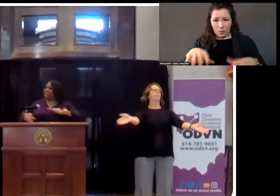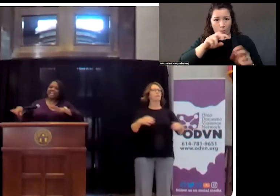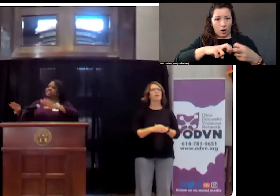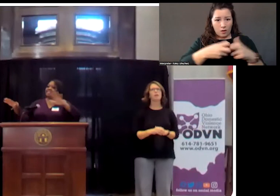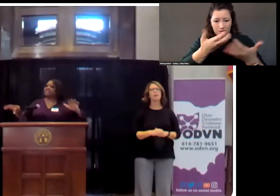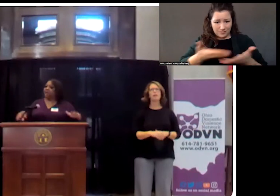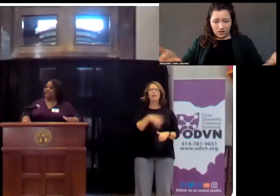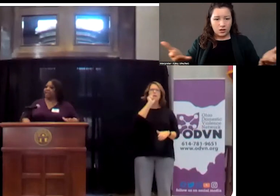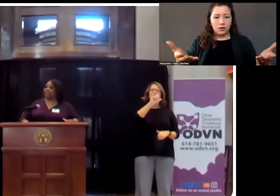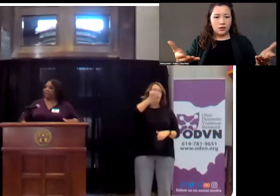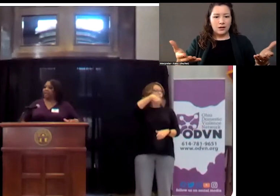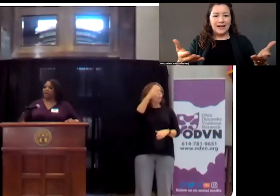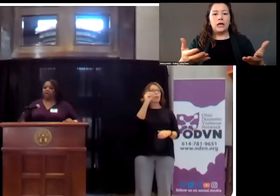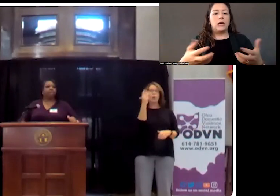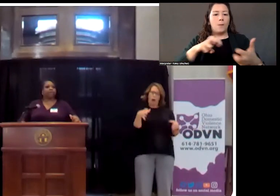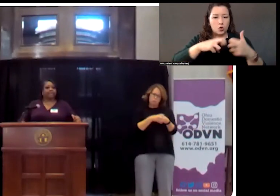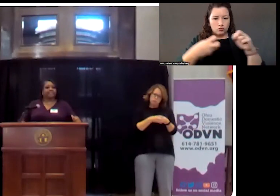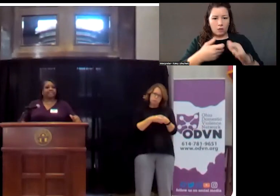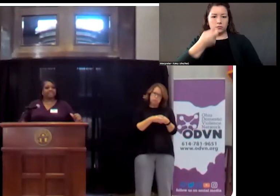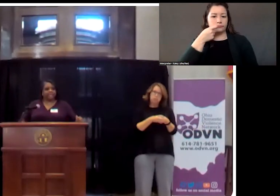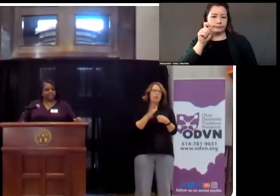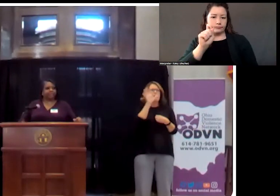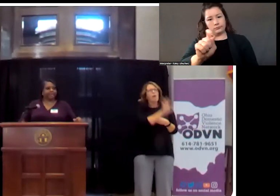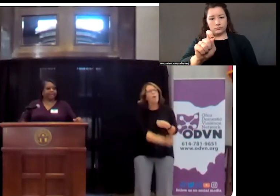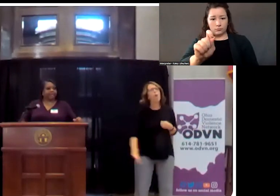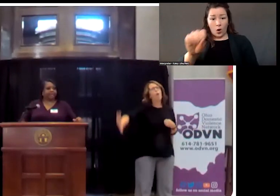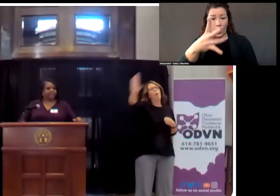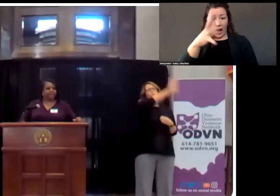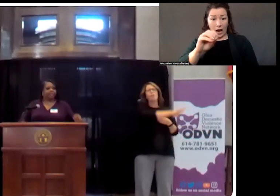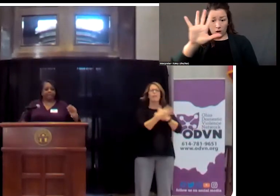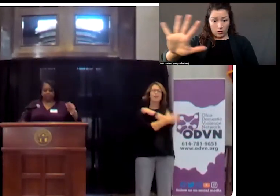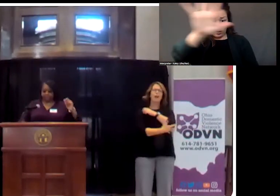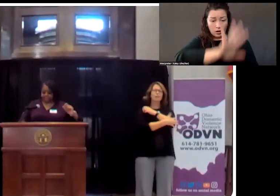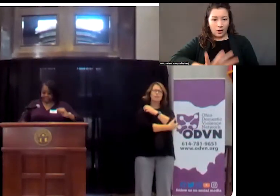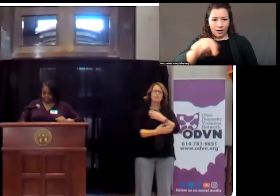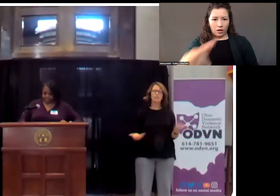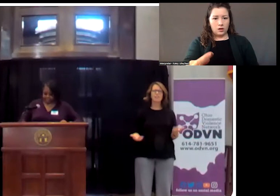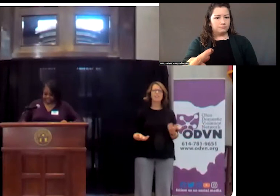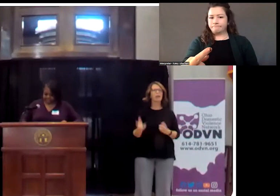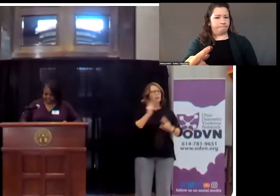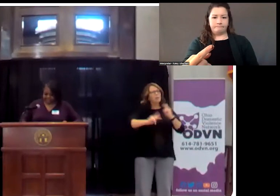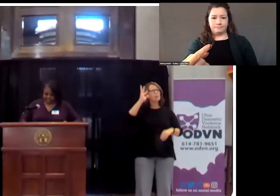not just in Ohio. All across this country, people are dealing with domestic violence